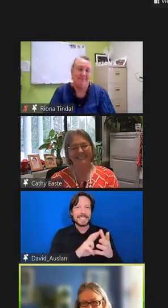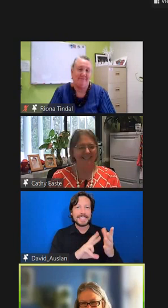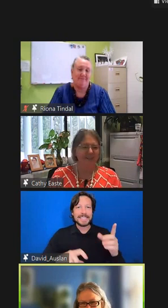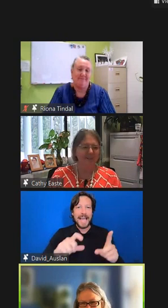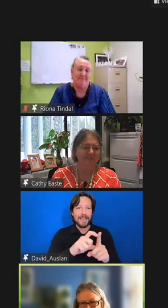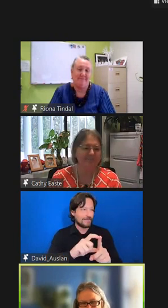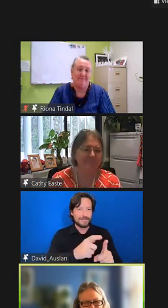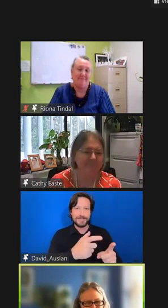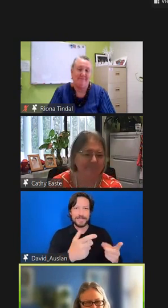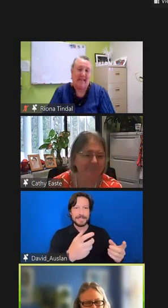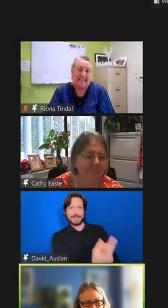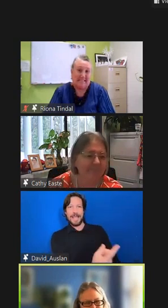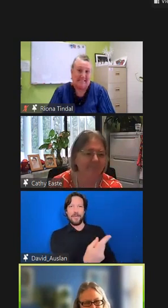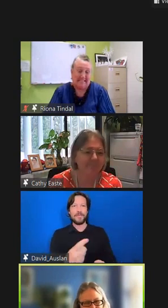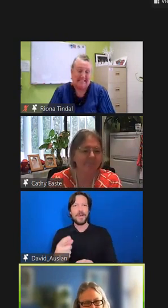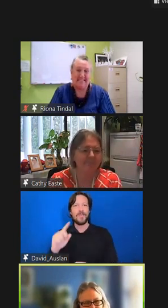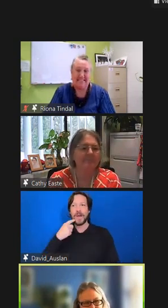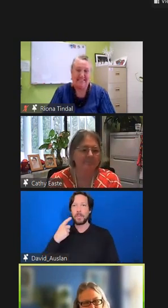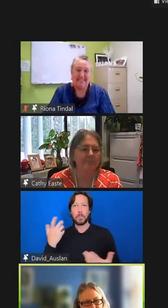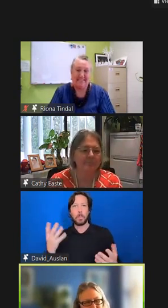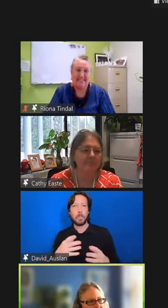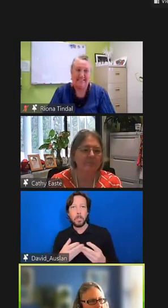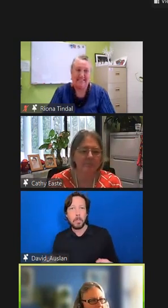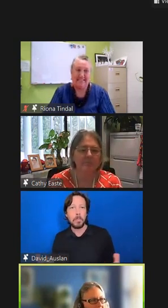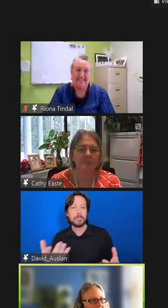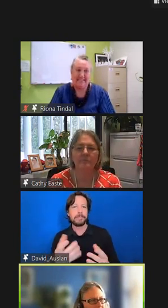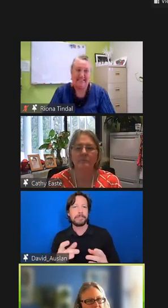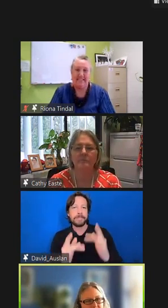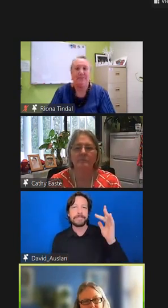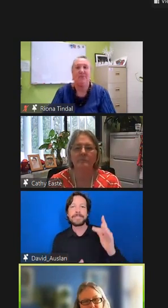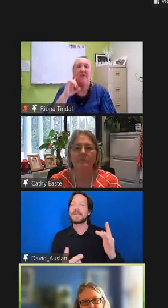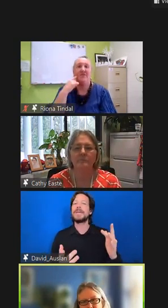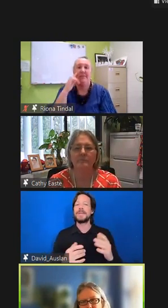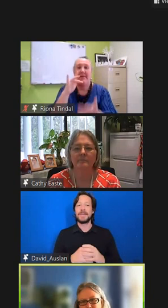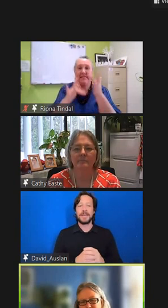so we haven't been able to get the other interpreter back. Thank you both for your